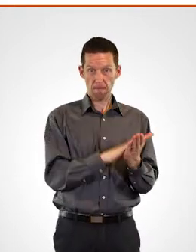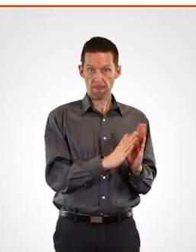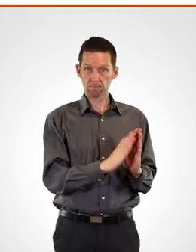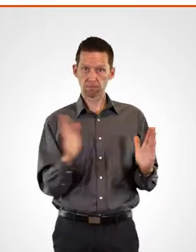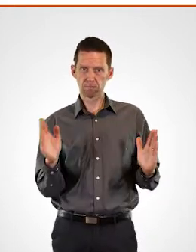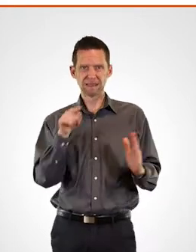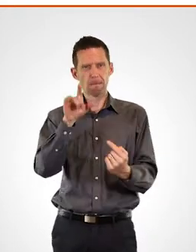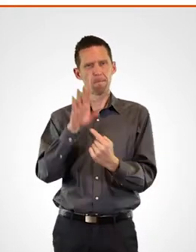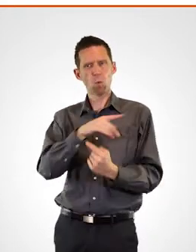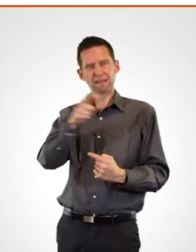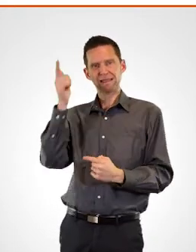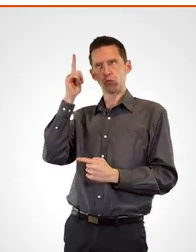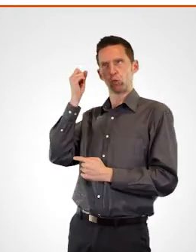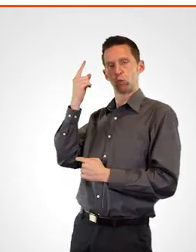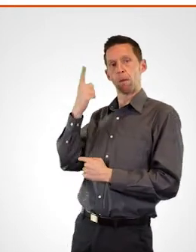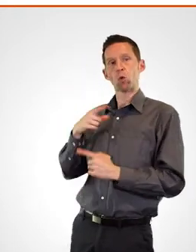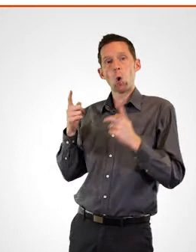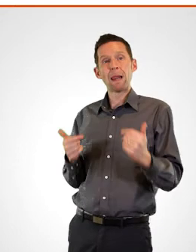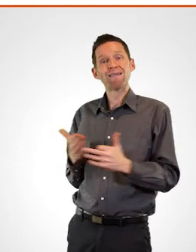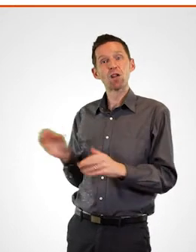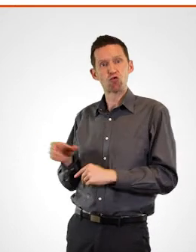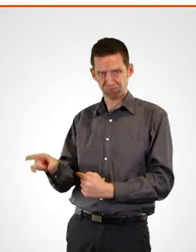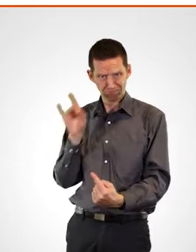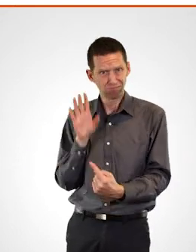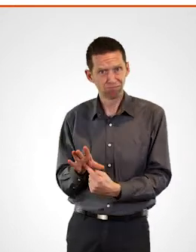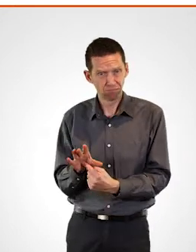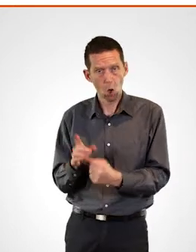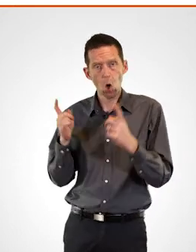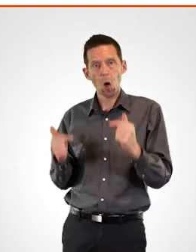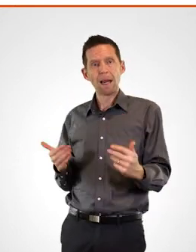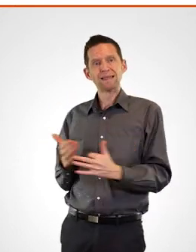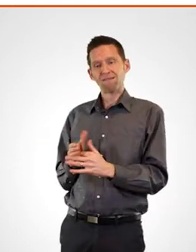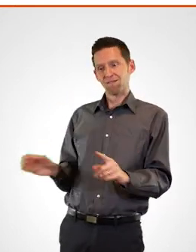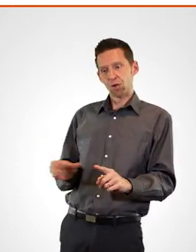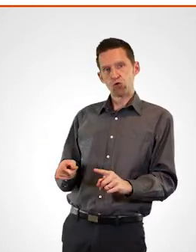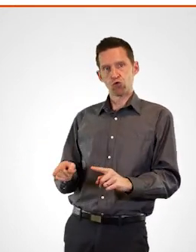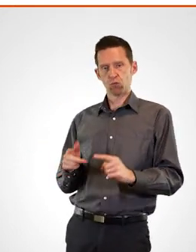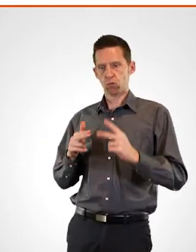and that's very important for teachers because early intervention matters, but early intervention is what is setting up